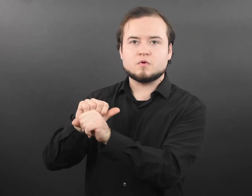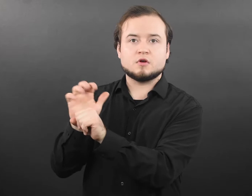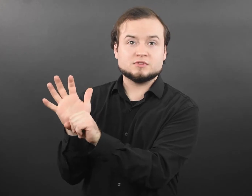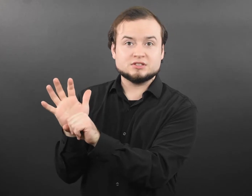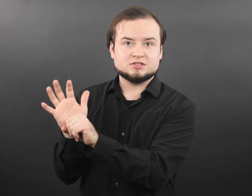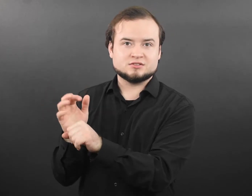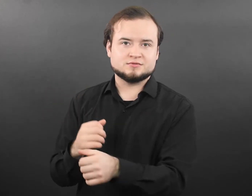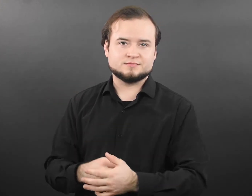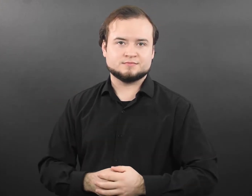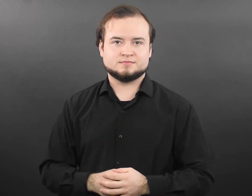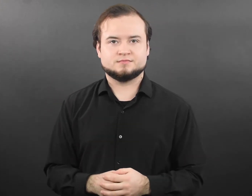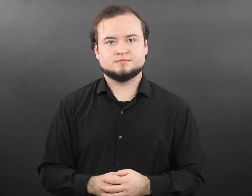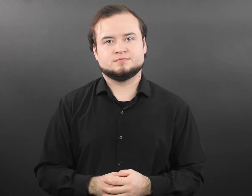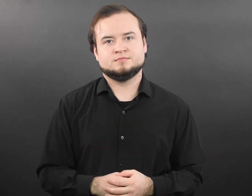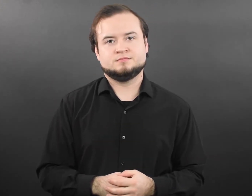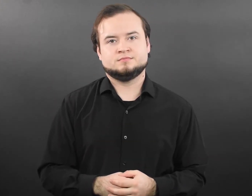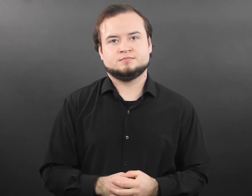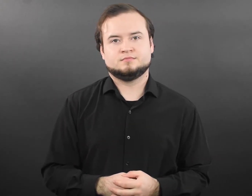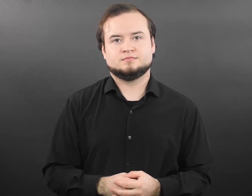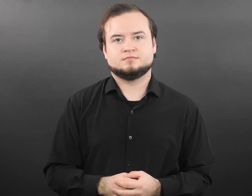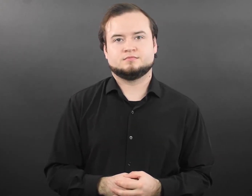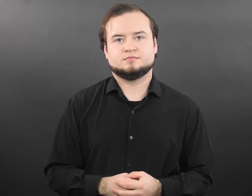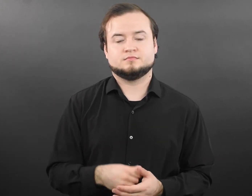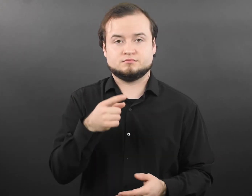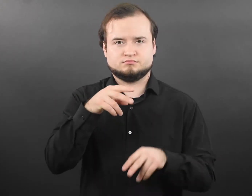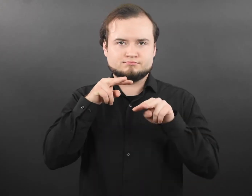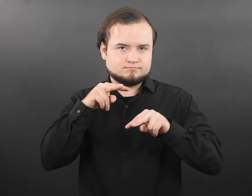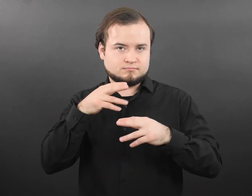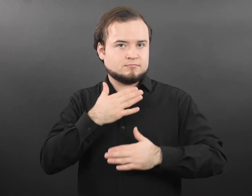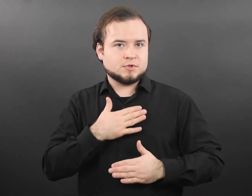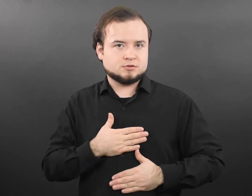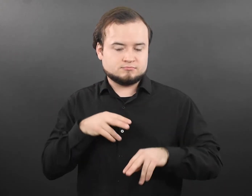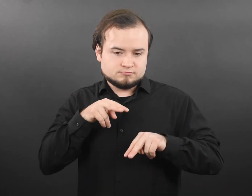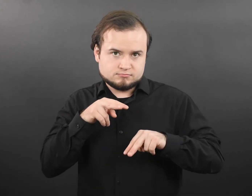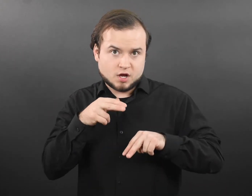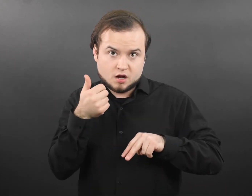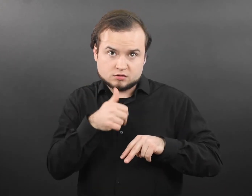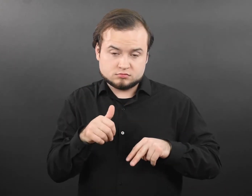• Watch for symptoms for 10 days.